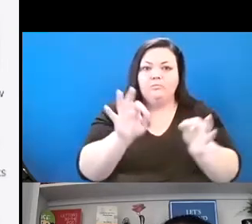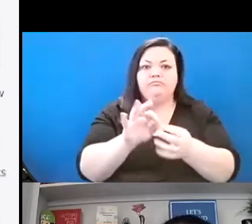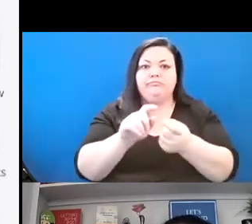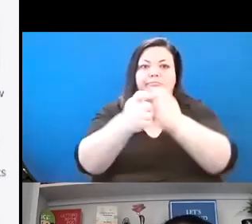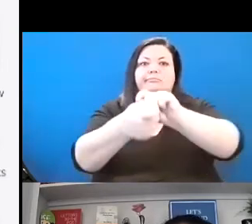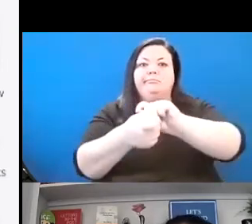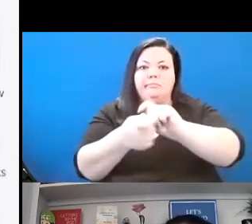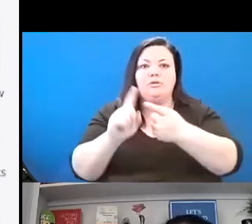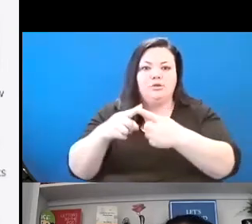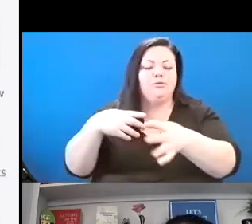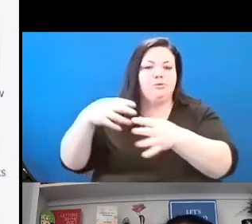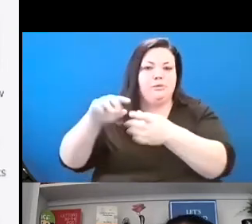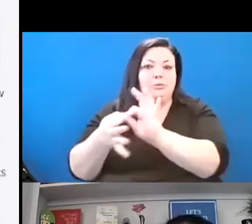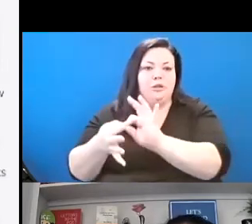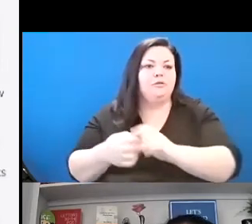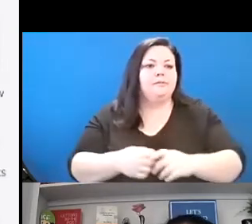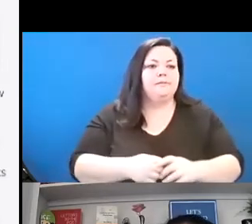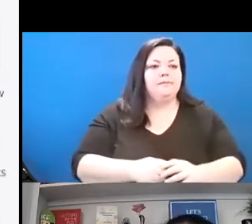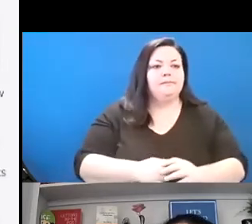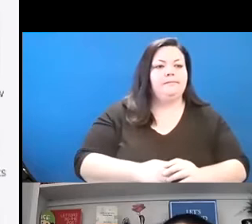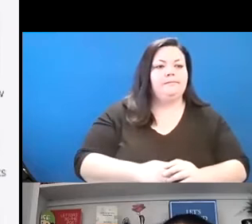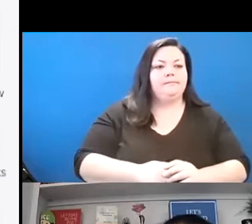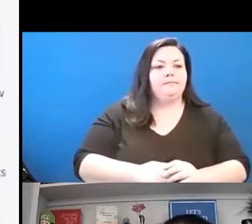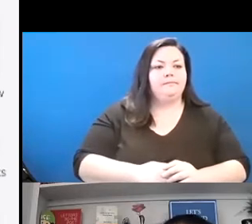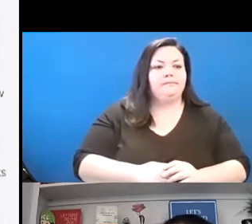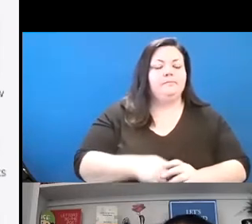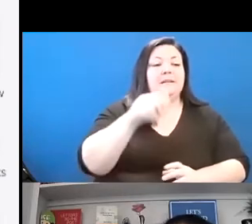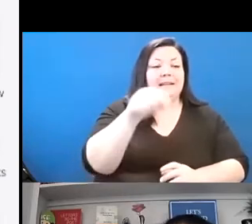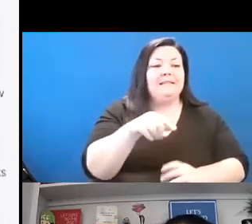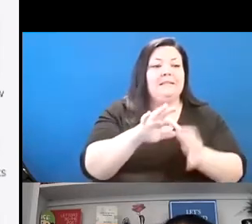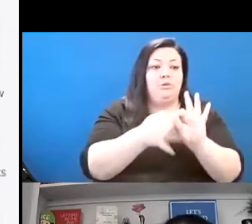okay so then we're saying recede in allegory is interpretive right